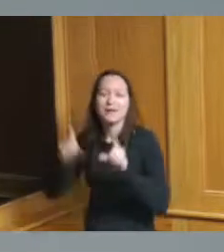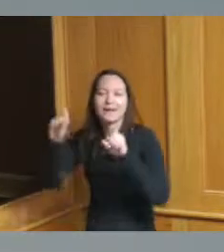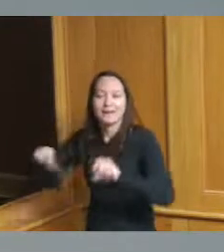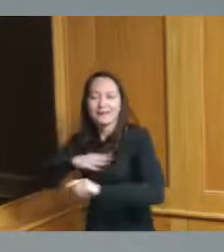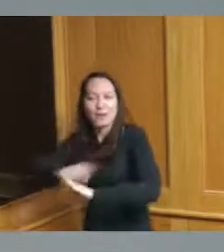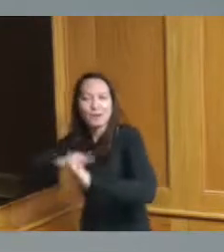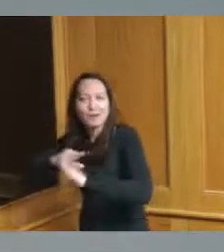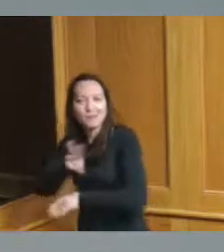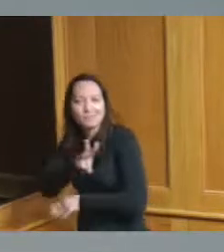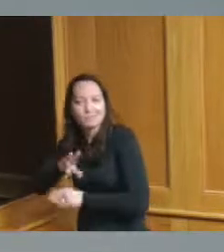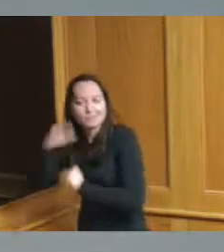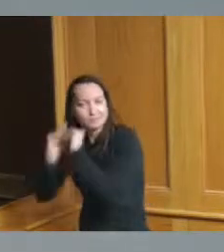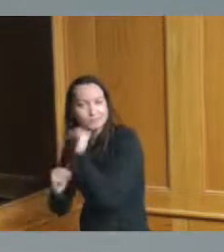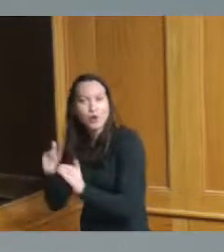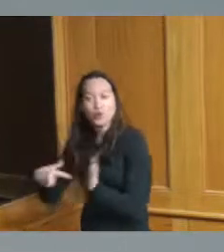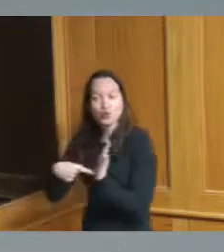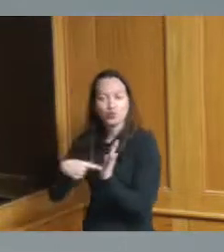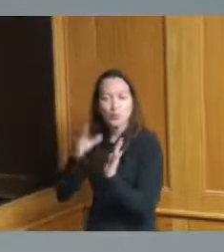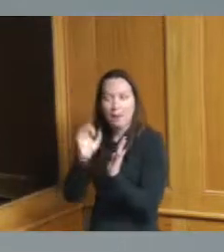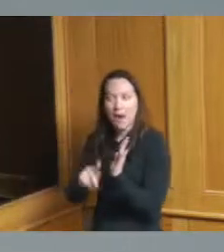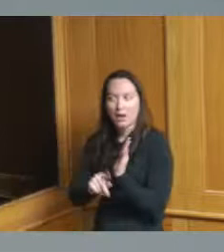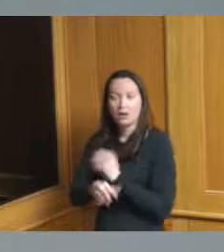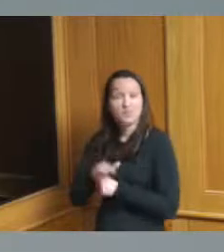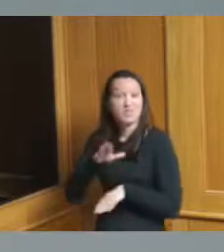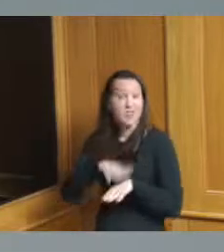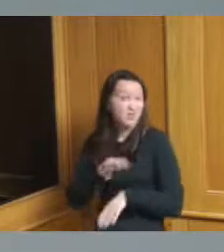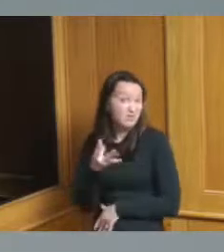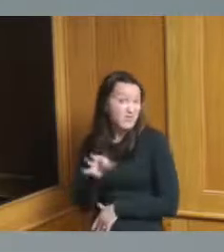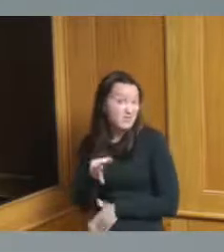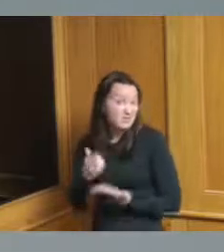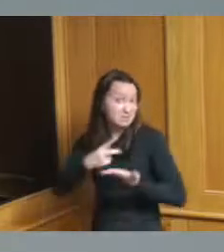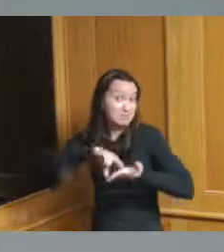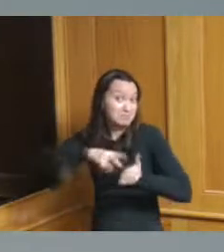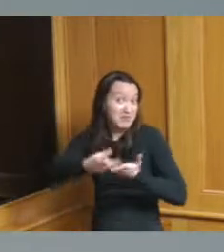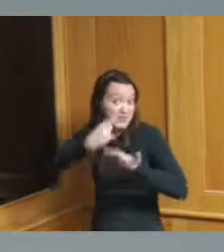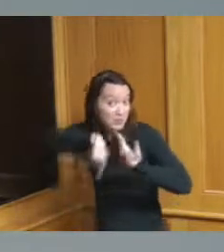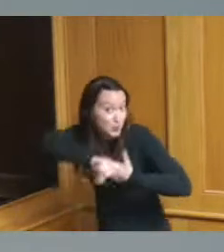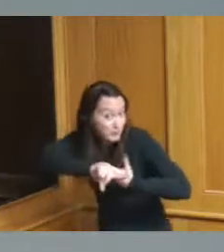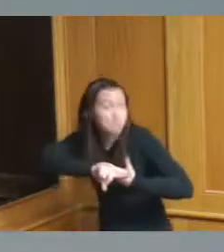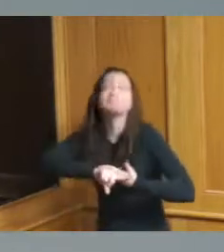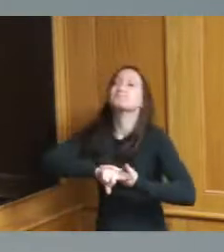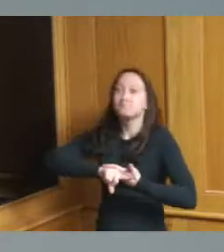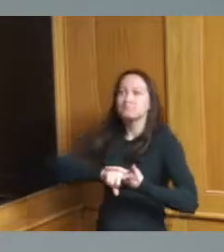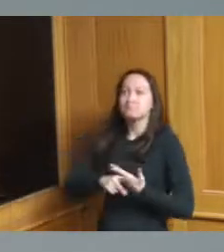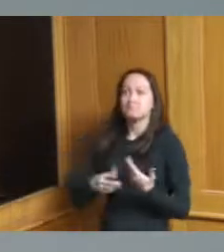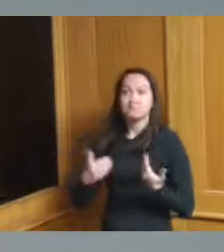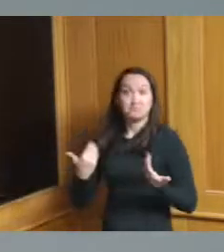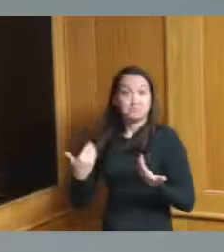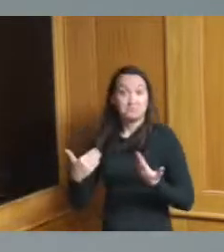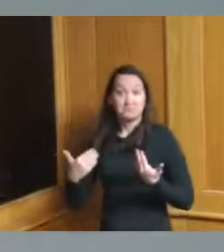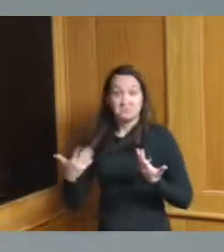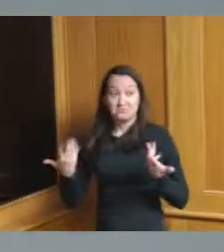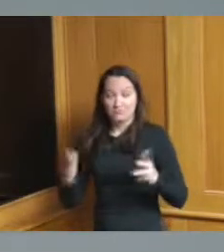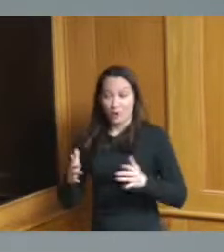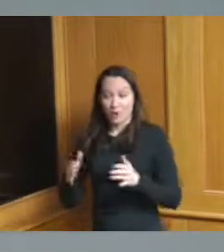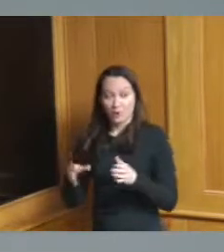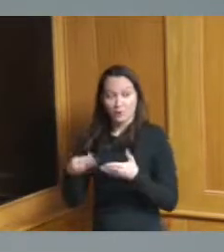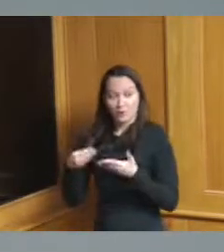that RFP is due back on the 19th so next week so once we have that once we award that we will then